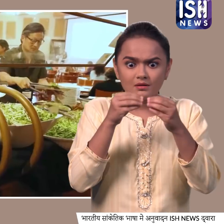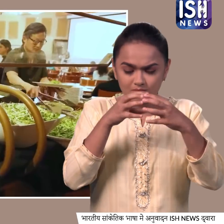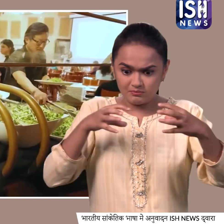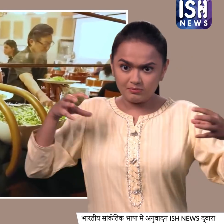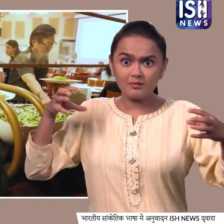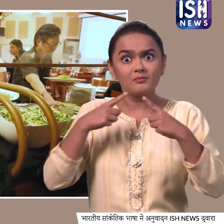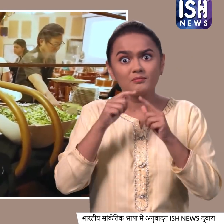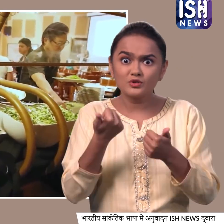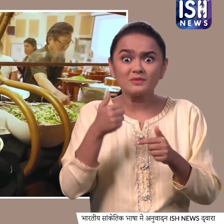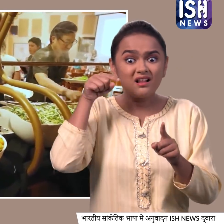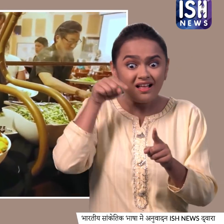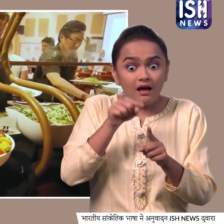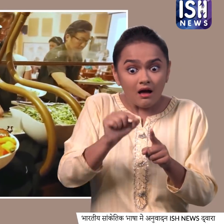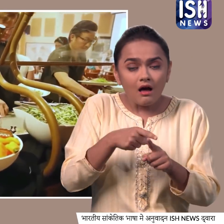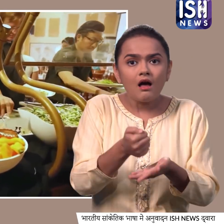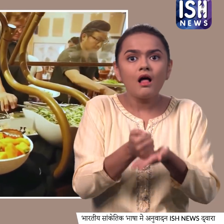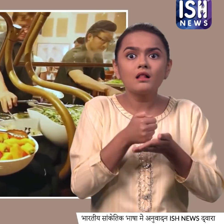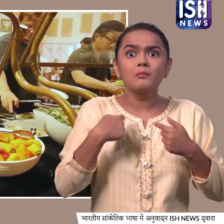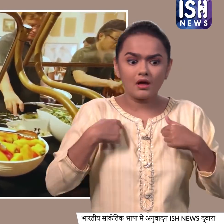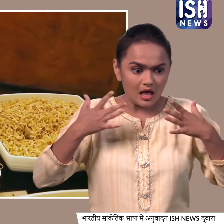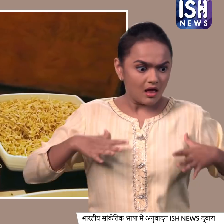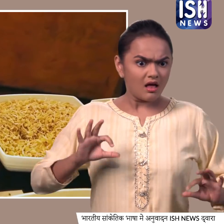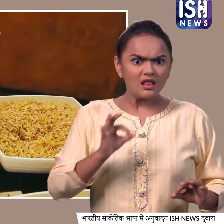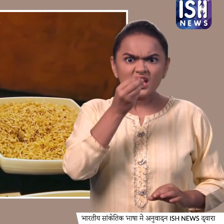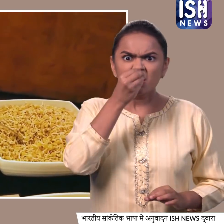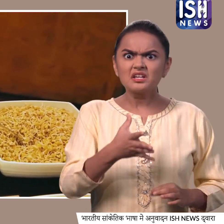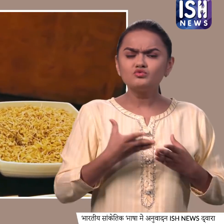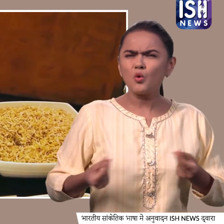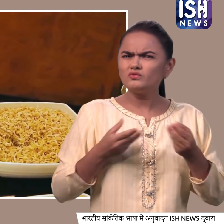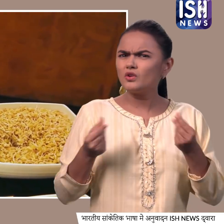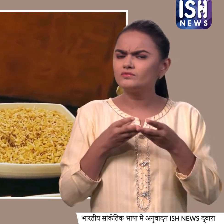And thanks to this nutrition, people were able to reclaim their health